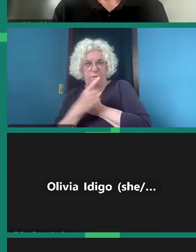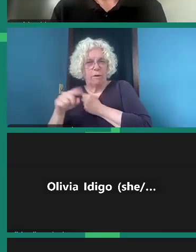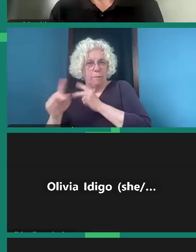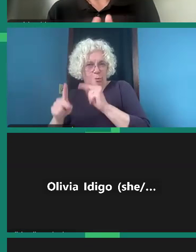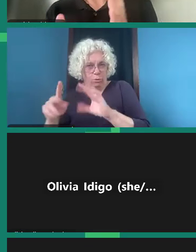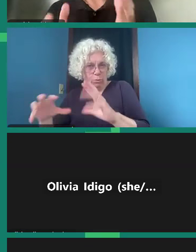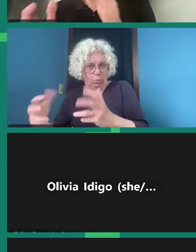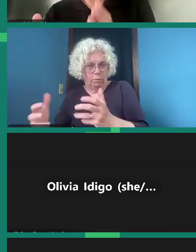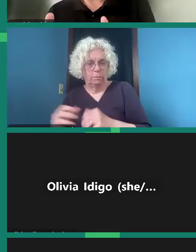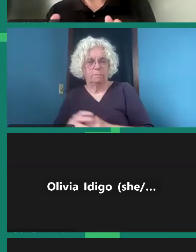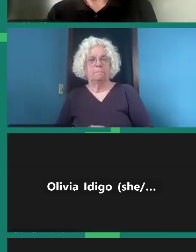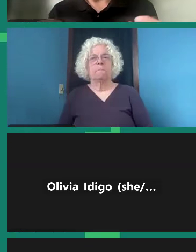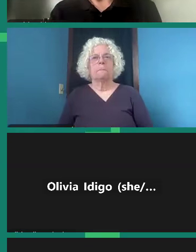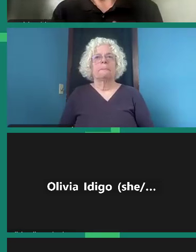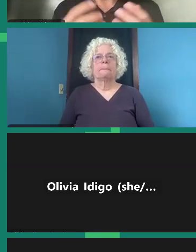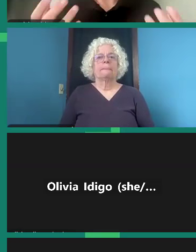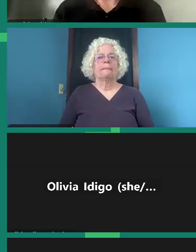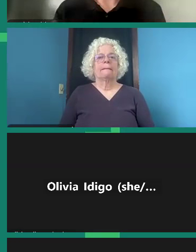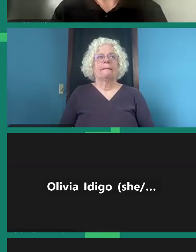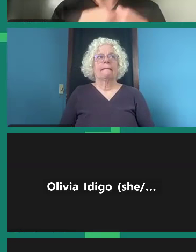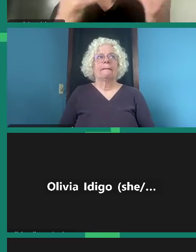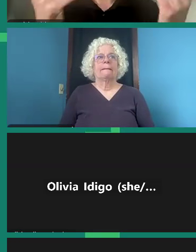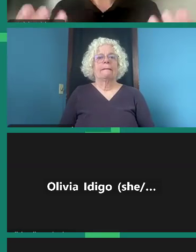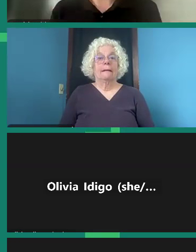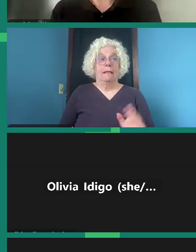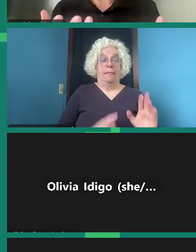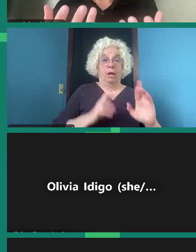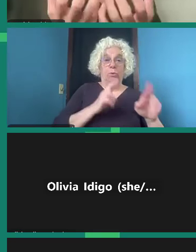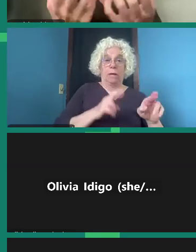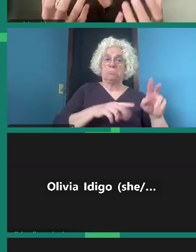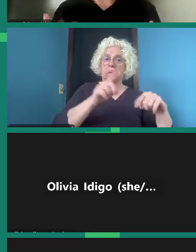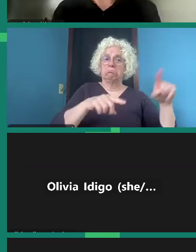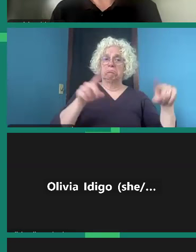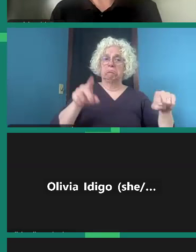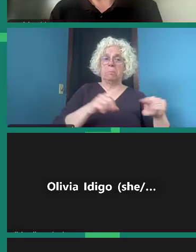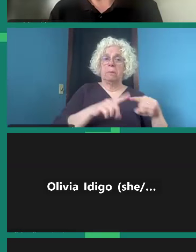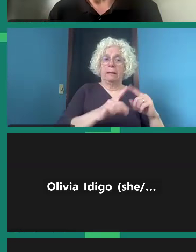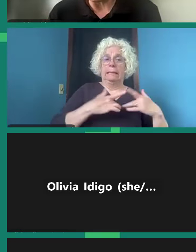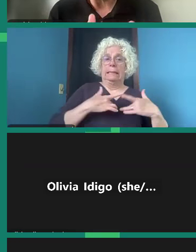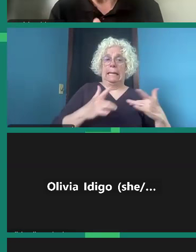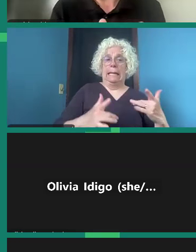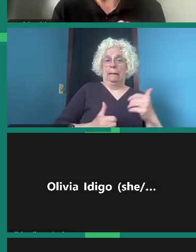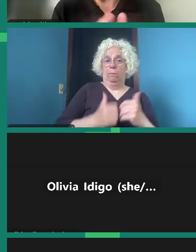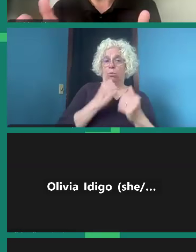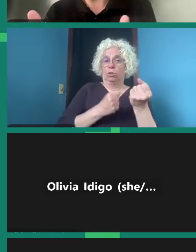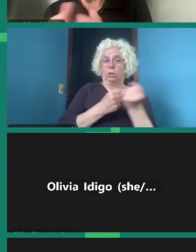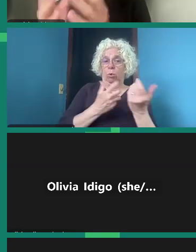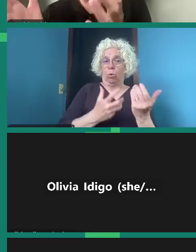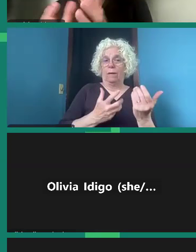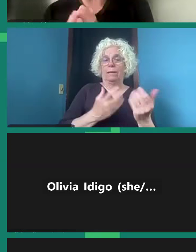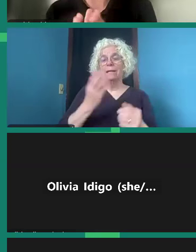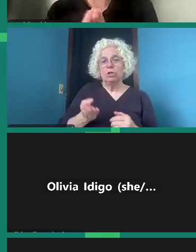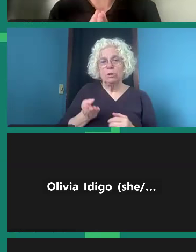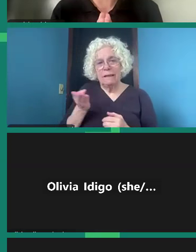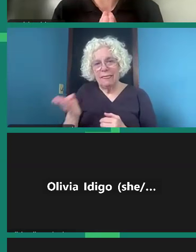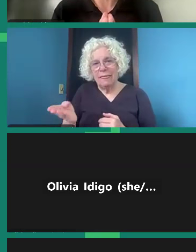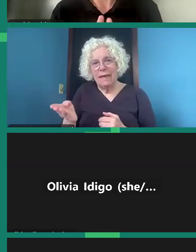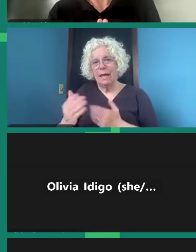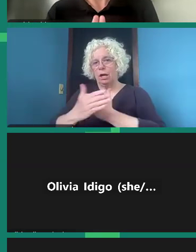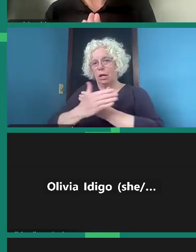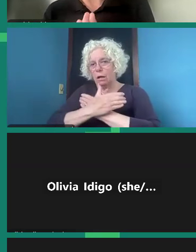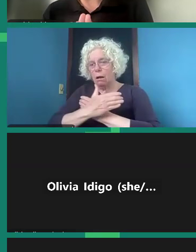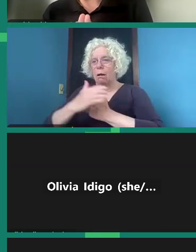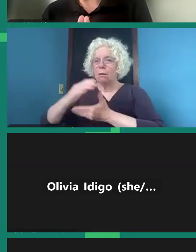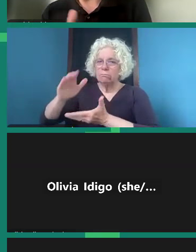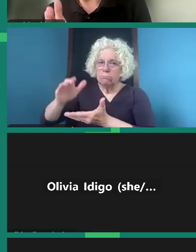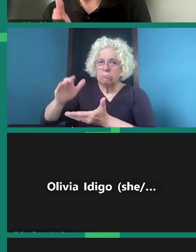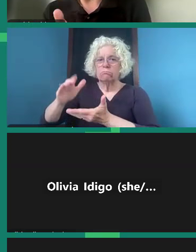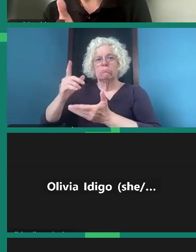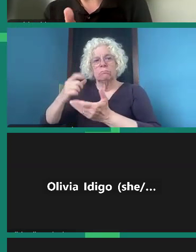We know that there are differences in the way of the reaction, but the primary support that they were doing in that moment was to be there, be supportive, hug and so forth.